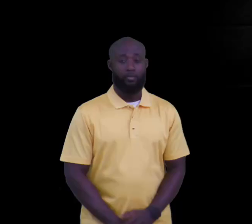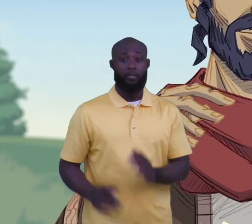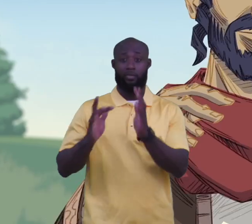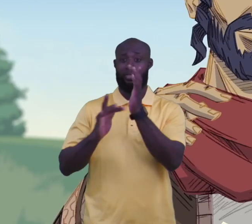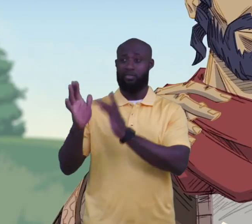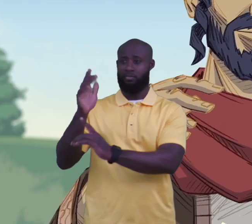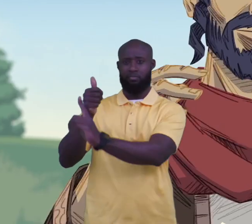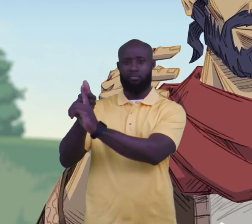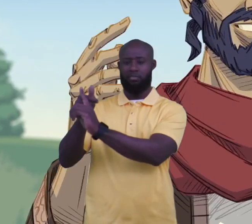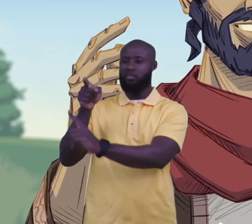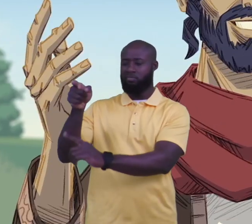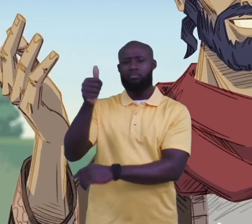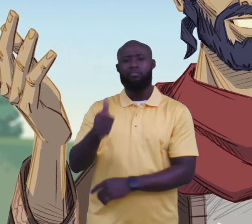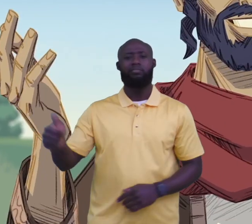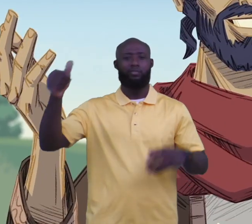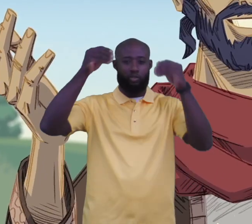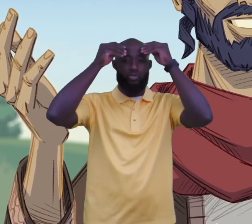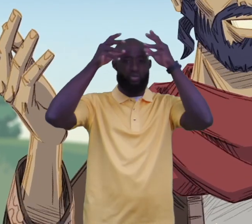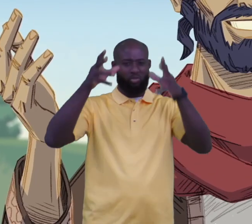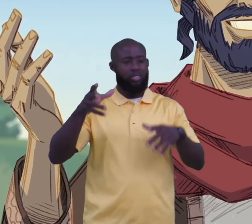Jon: Jesus of Nazareth was a master teacher,